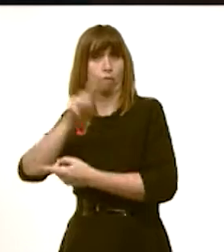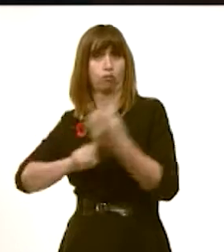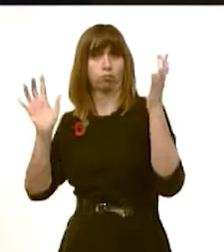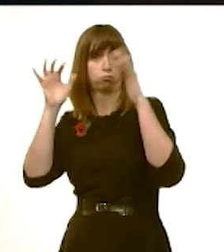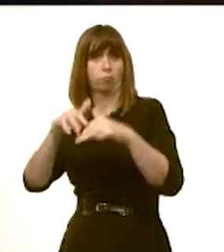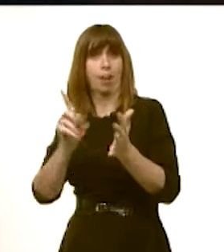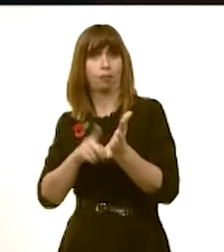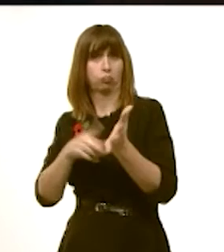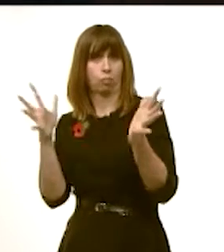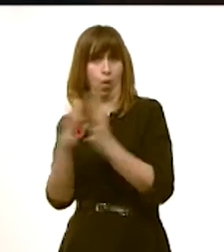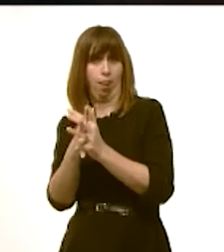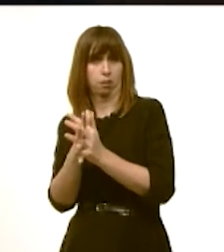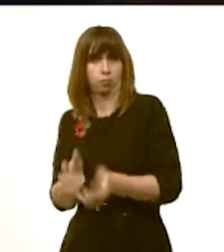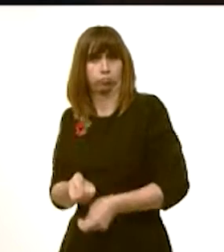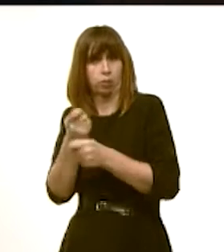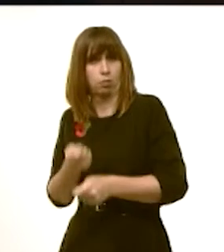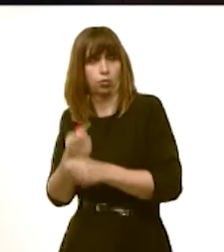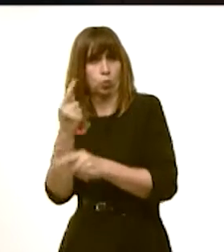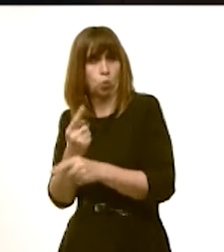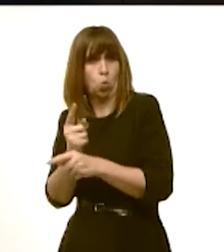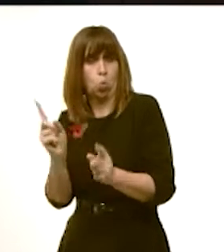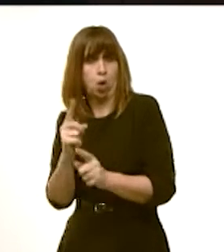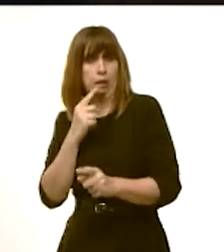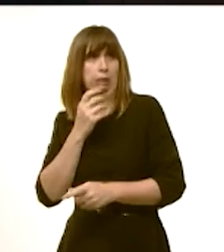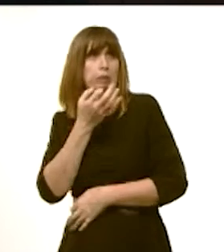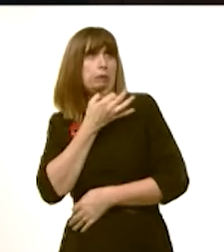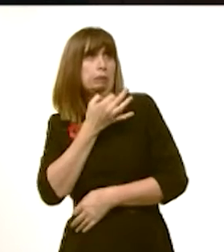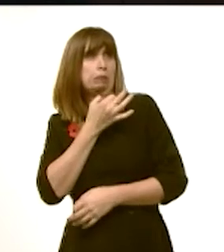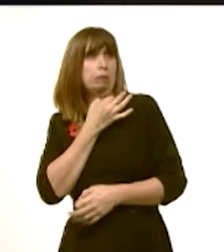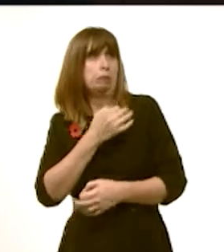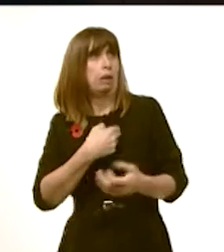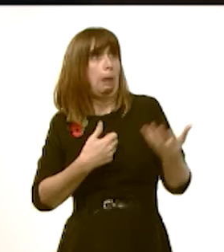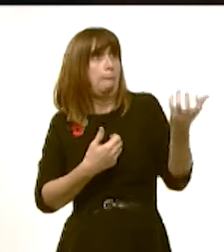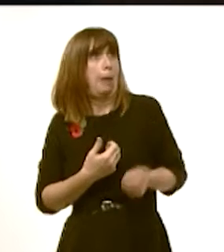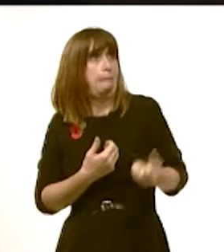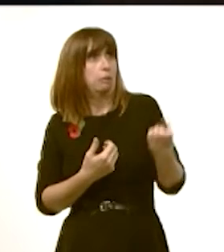was concern around the potential for delayed payments this year, partly as a result of